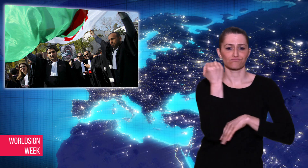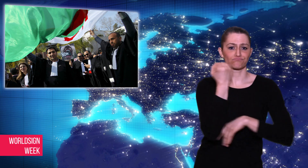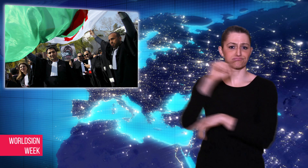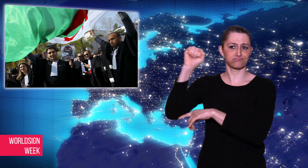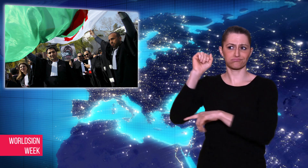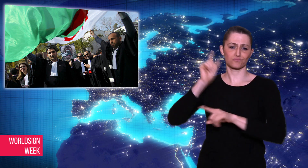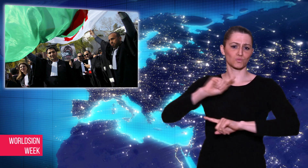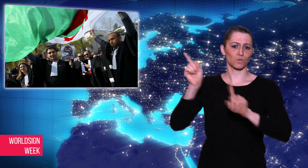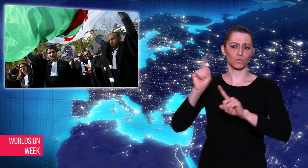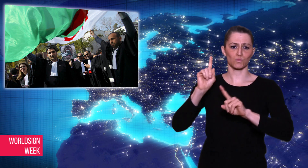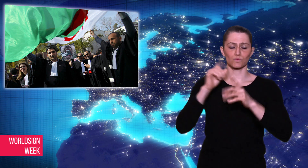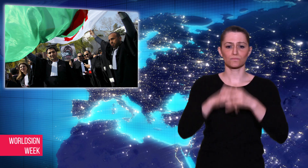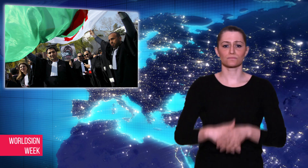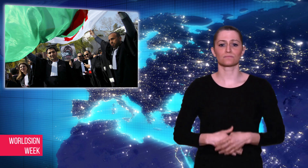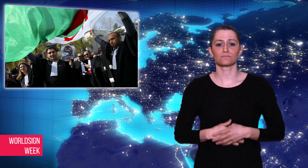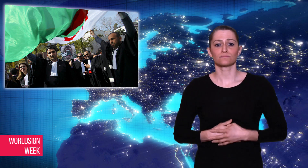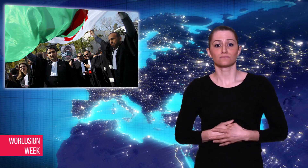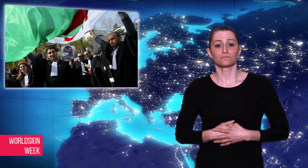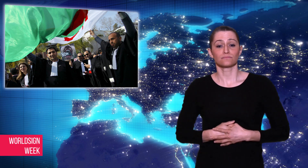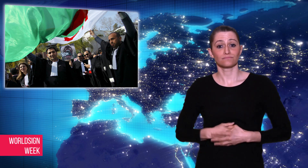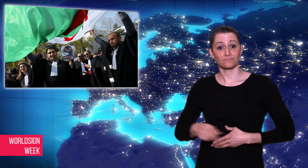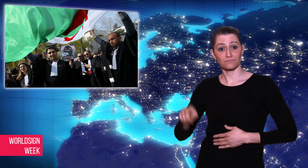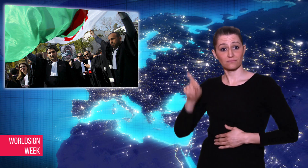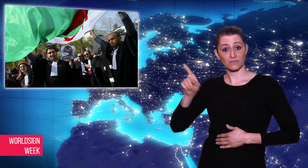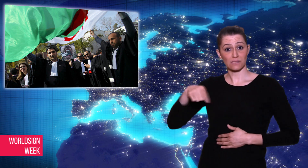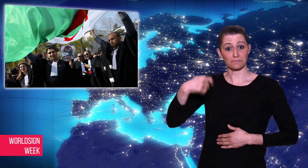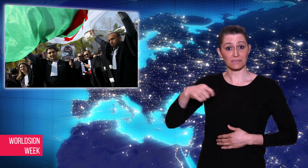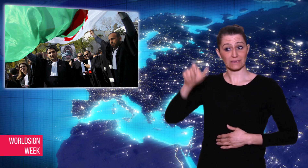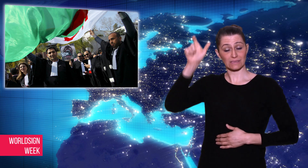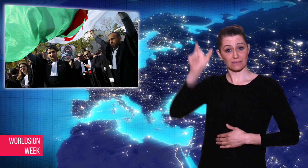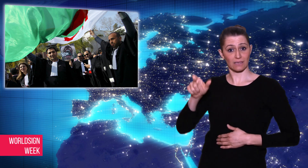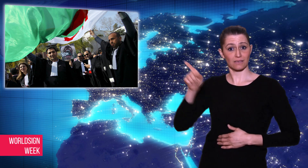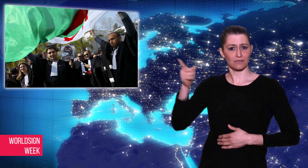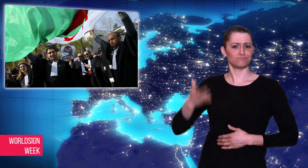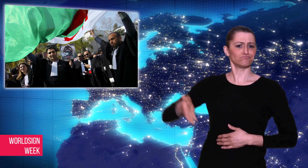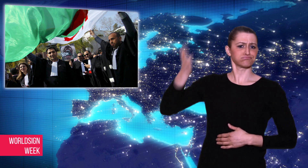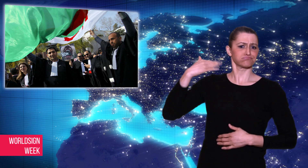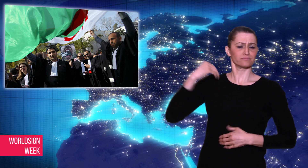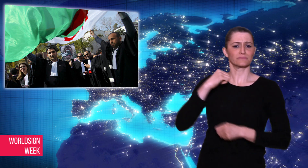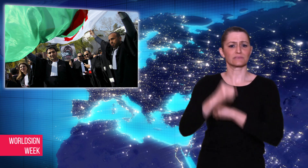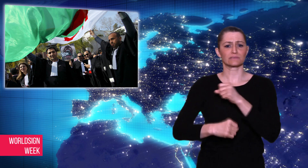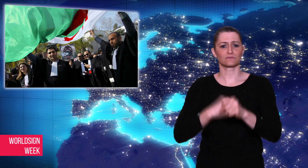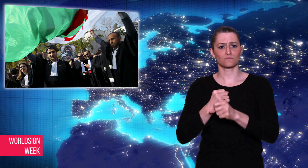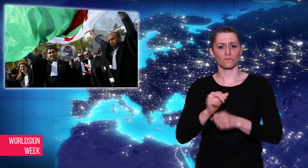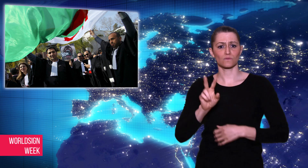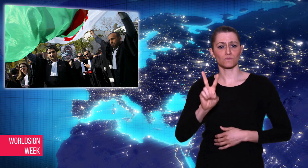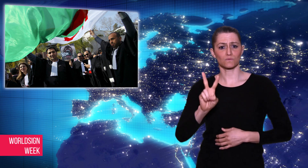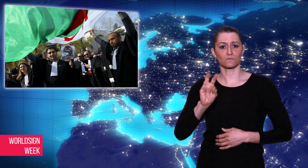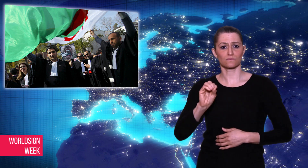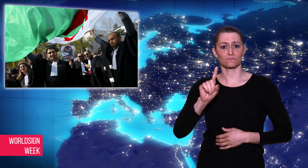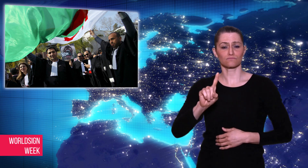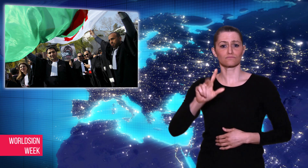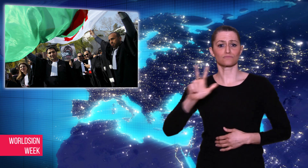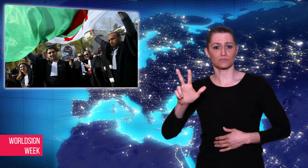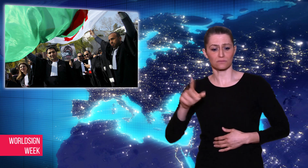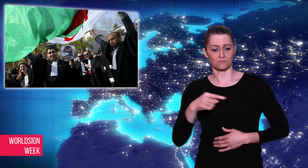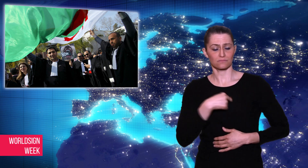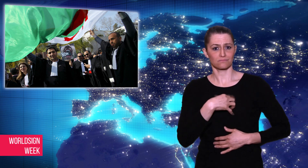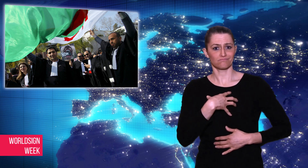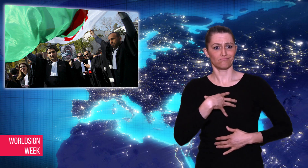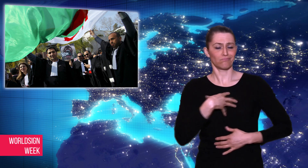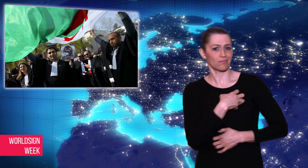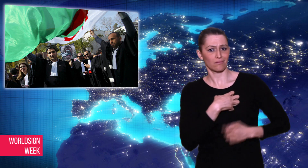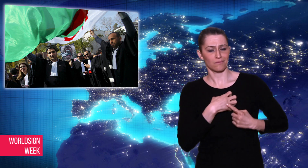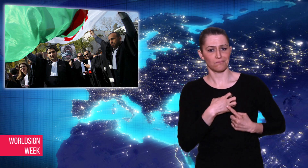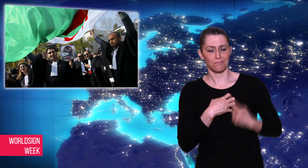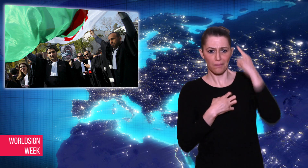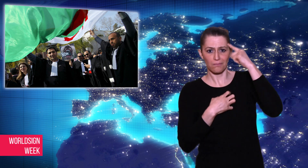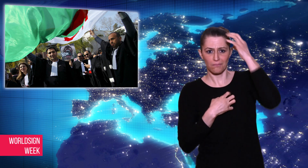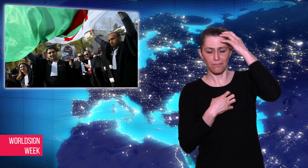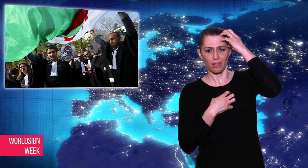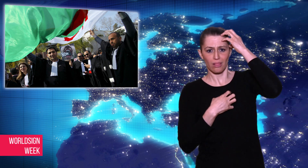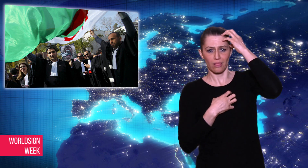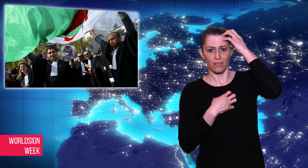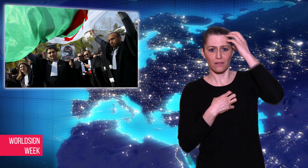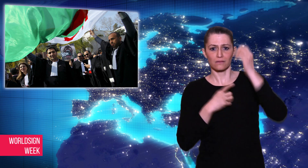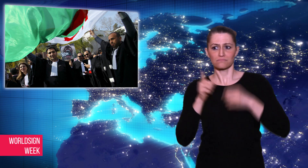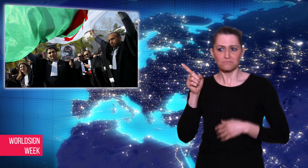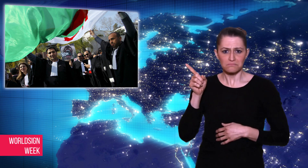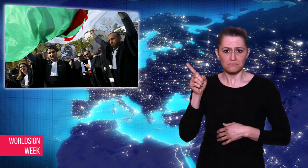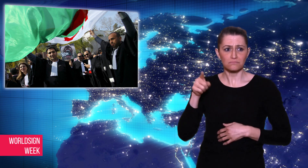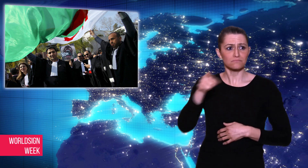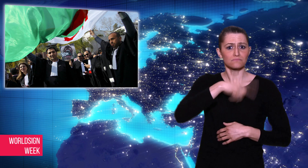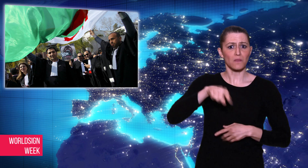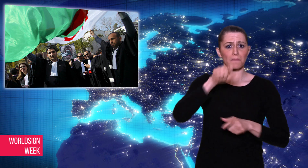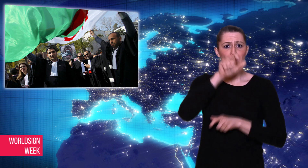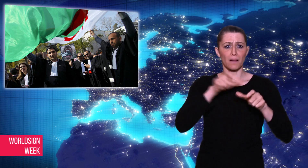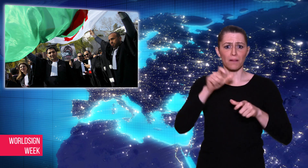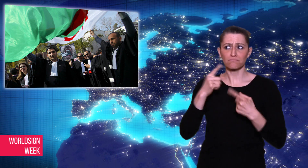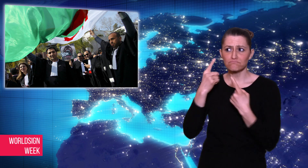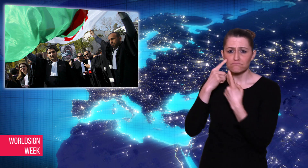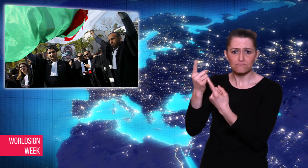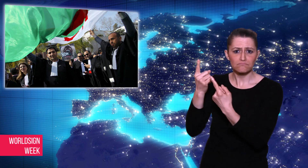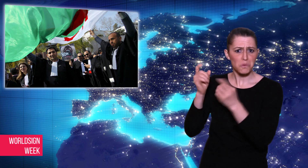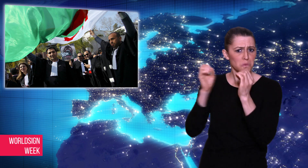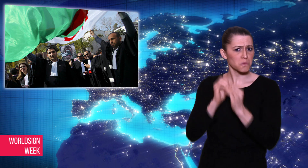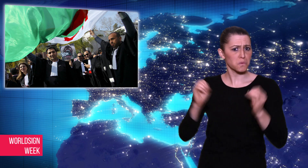The president was almost never seen in public since his stroke